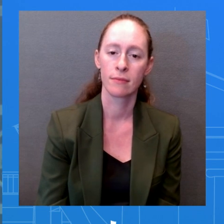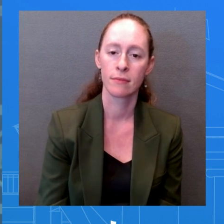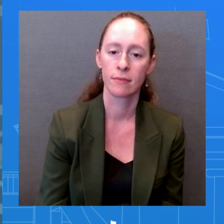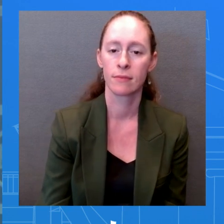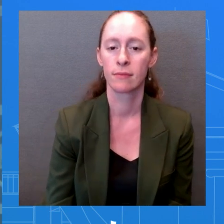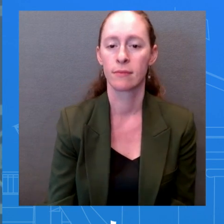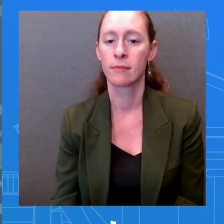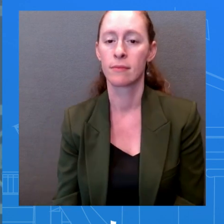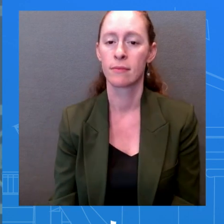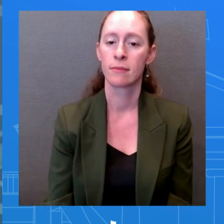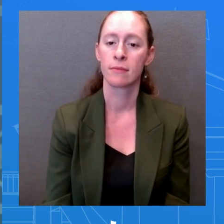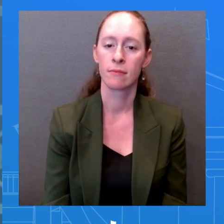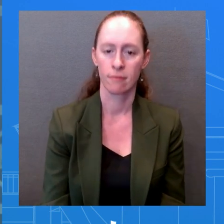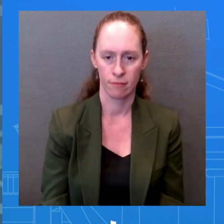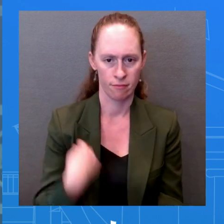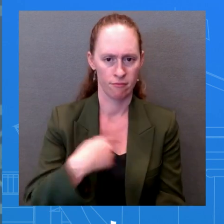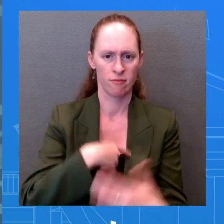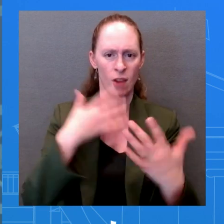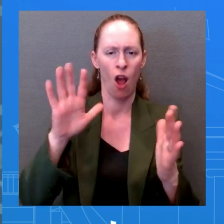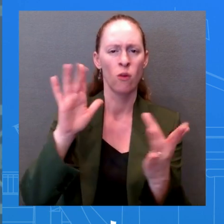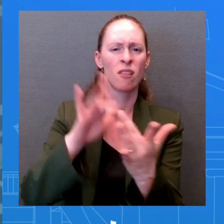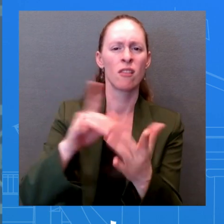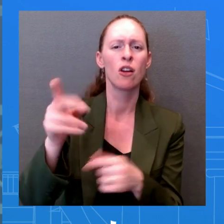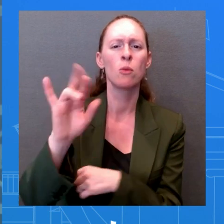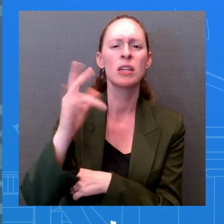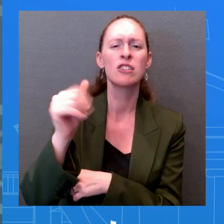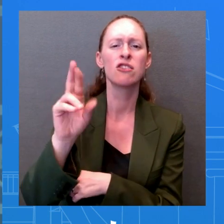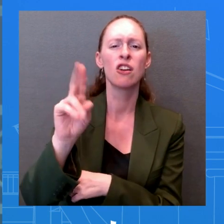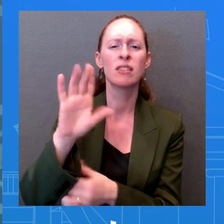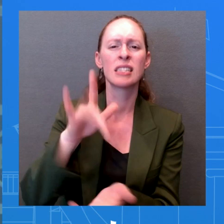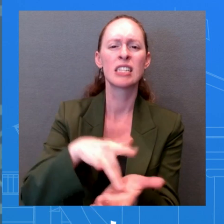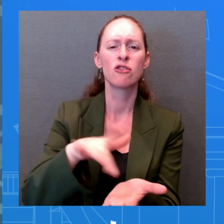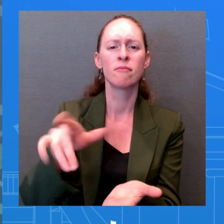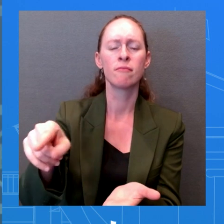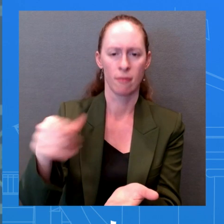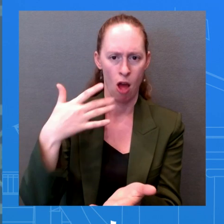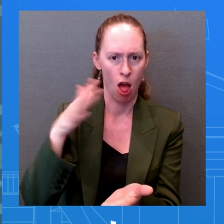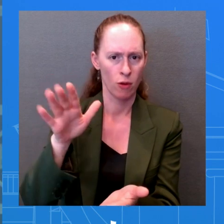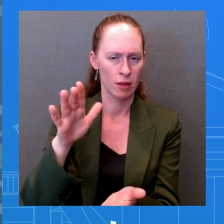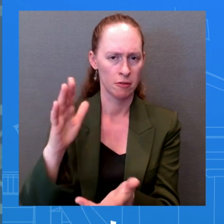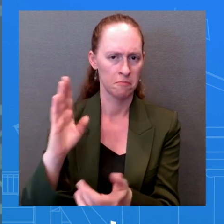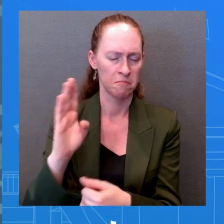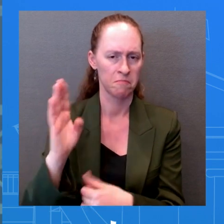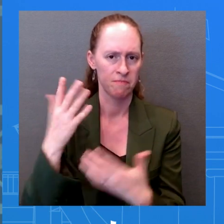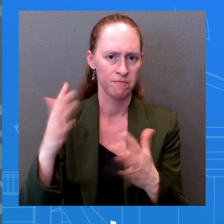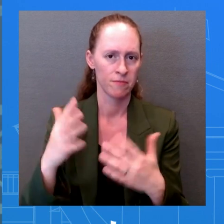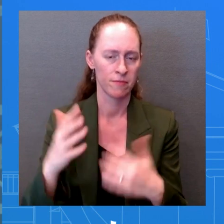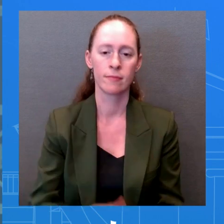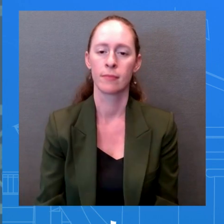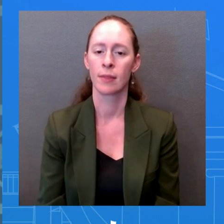or the governor's activities. But again, we have been very clear about American citizens traveling to Russia.